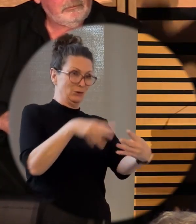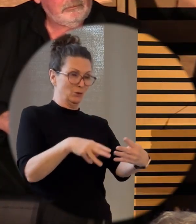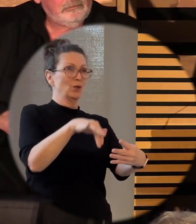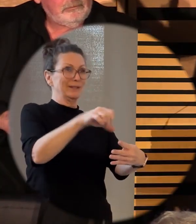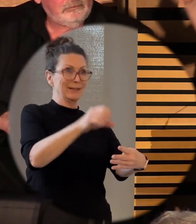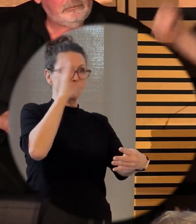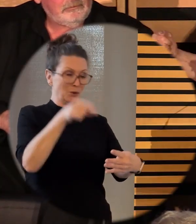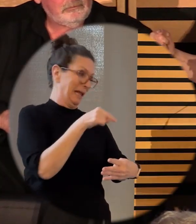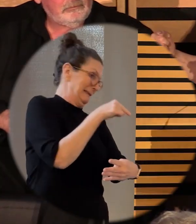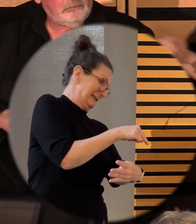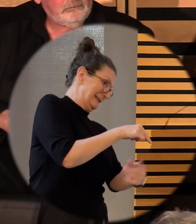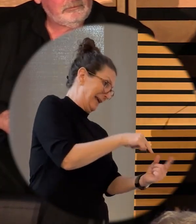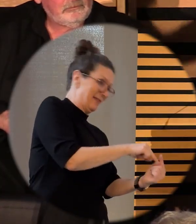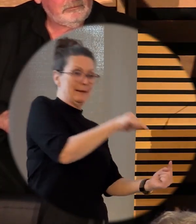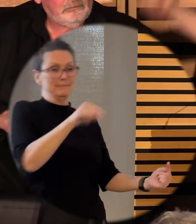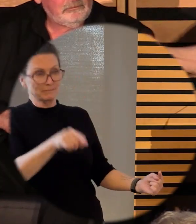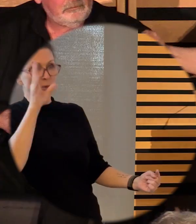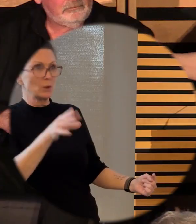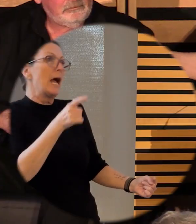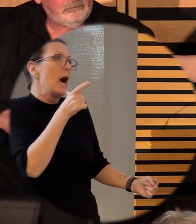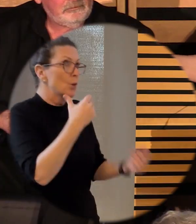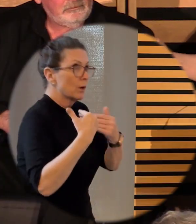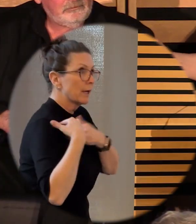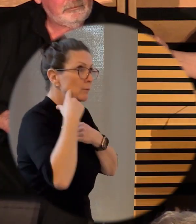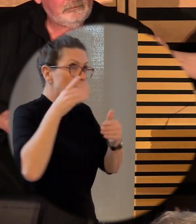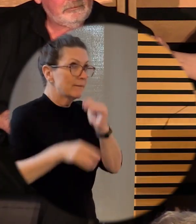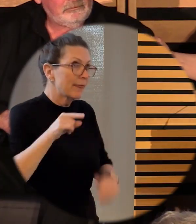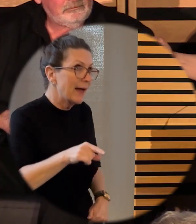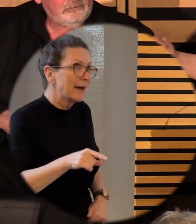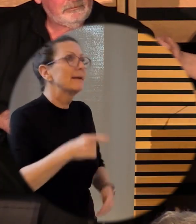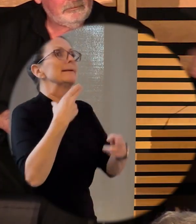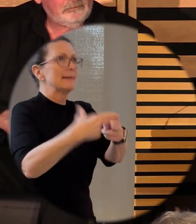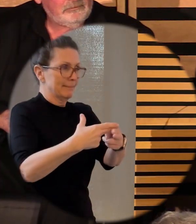We are working on this right now and this is who is going to be accountable for getting it done.